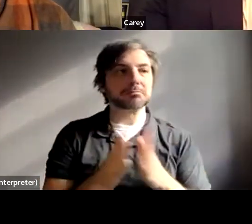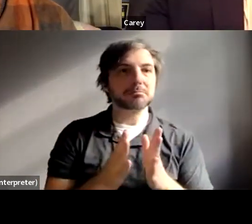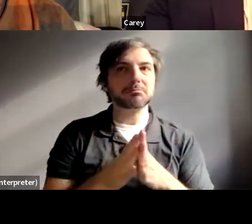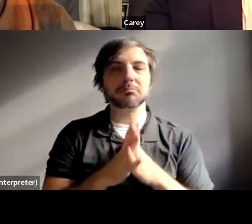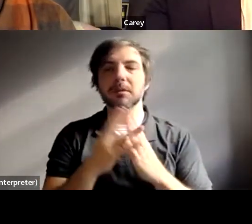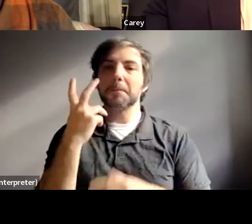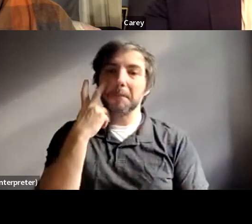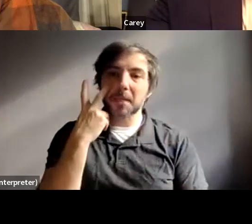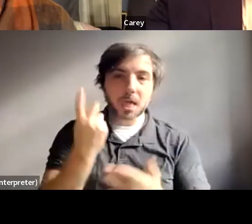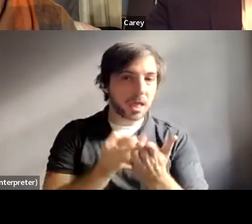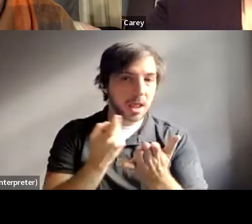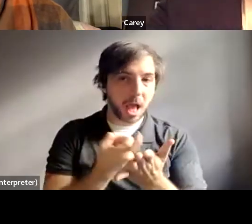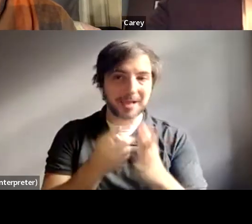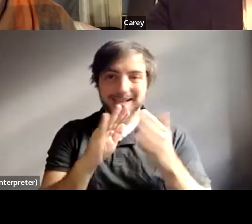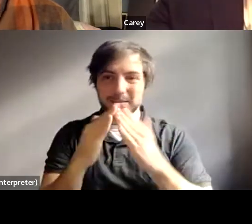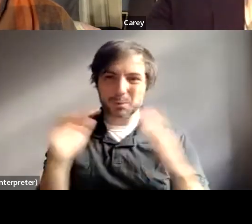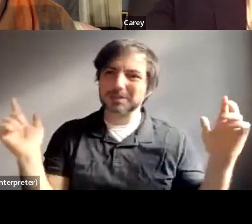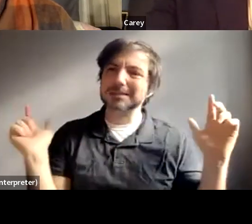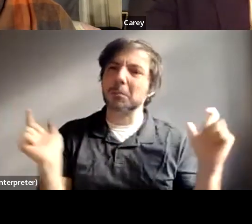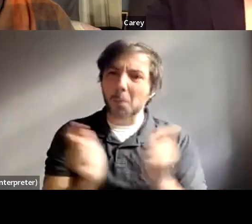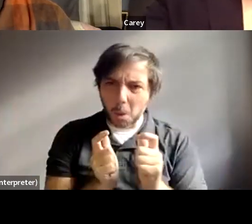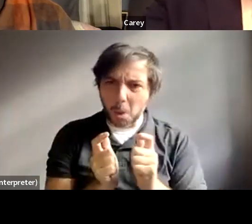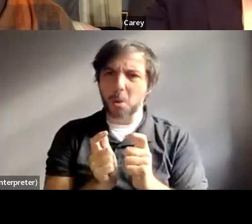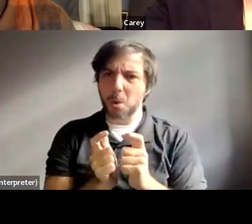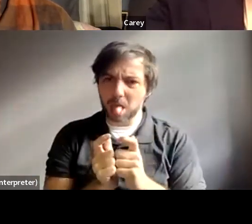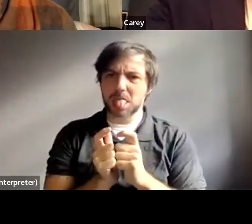Because the blind hockey community is so small, we have a little under